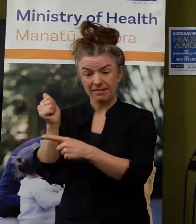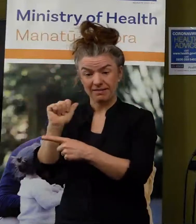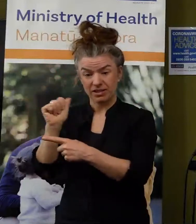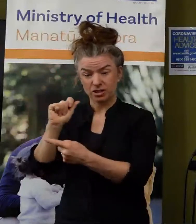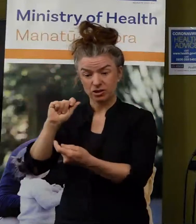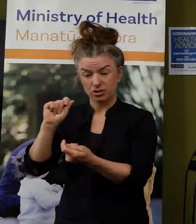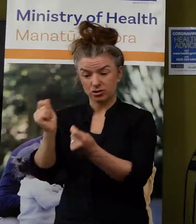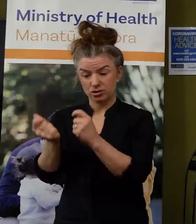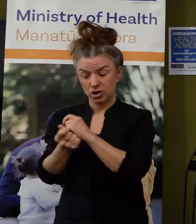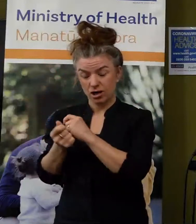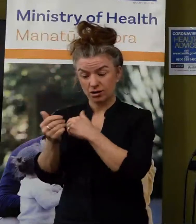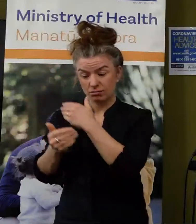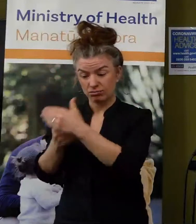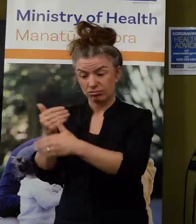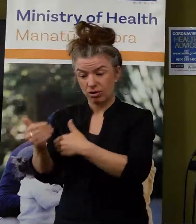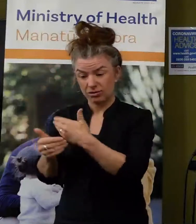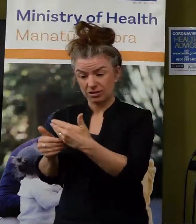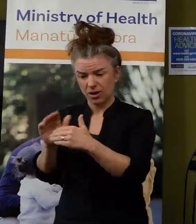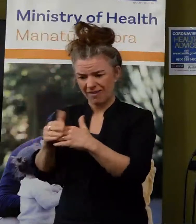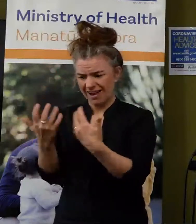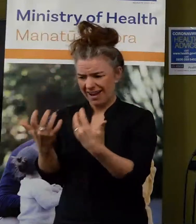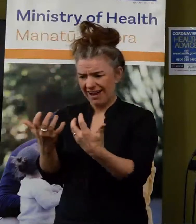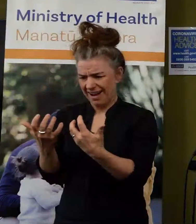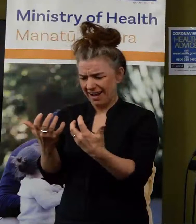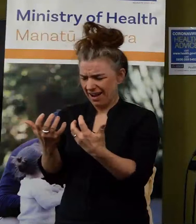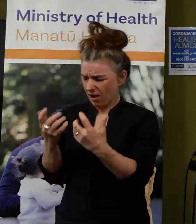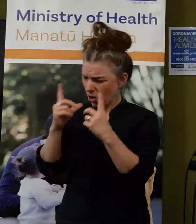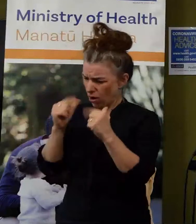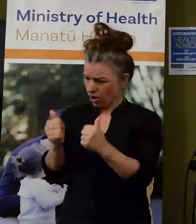for dealing with the six Kiwis, the six evacuees, who arrived last night?